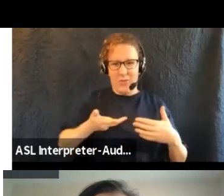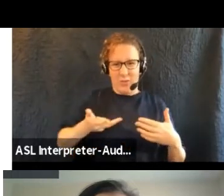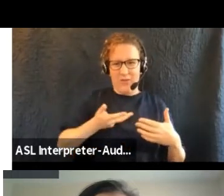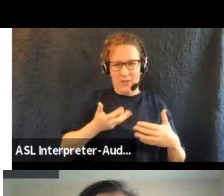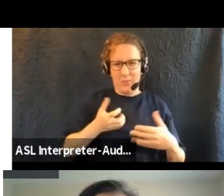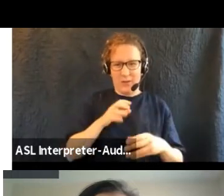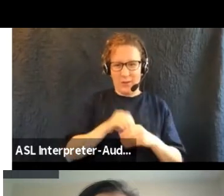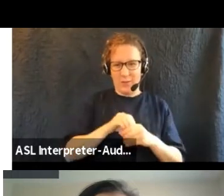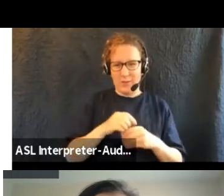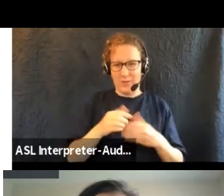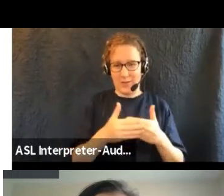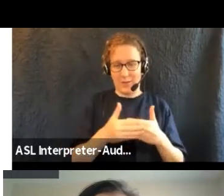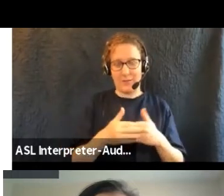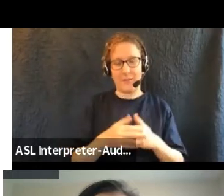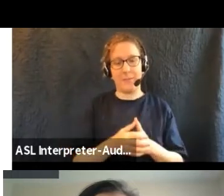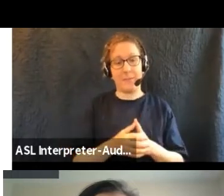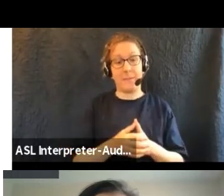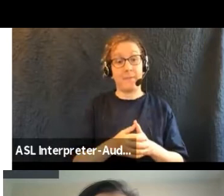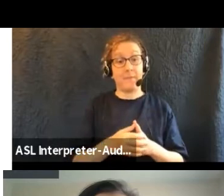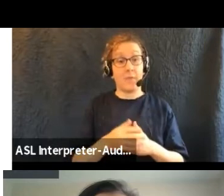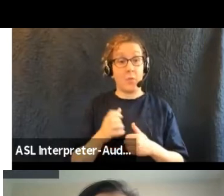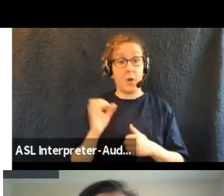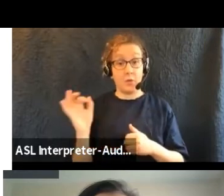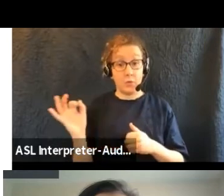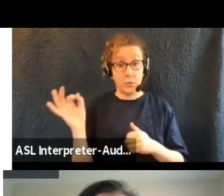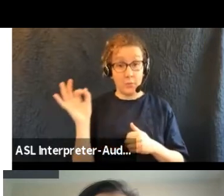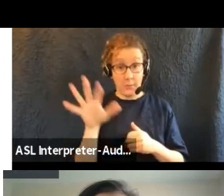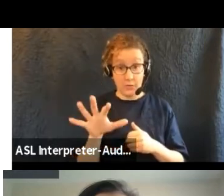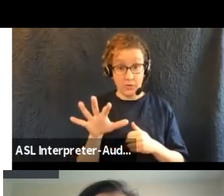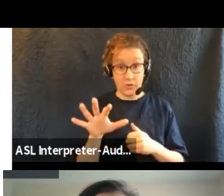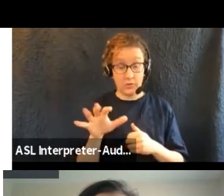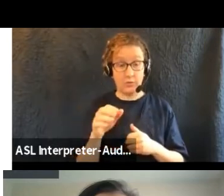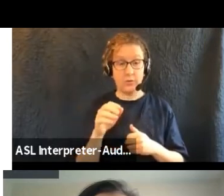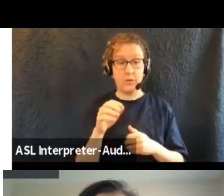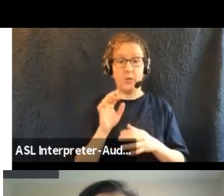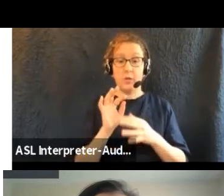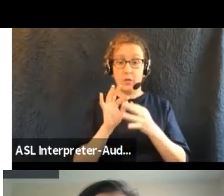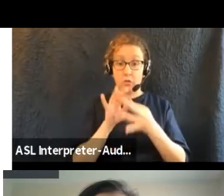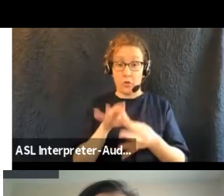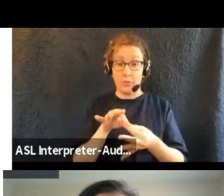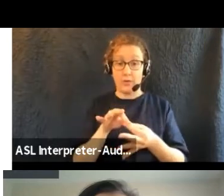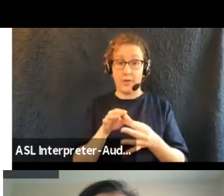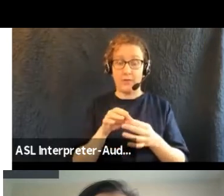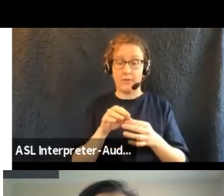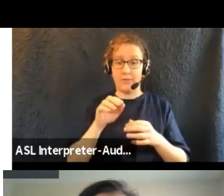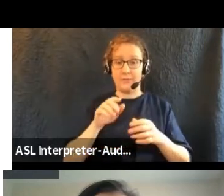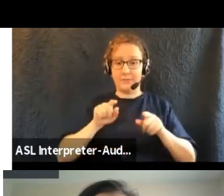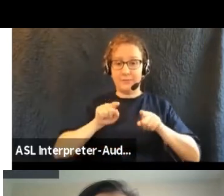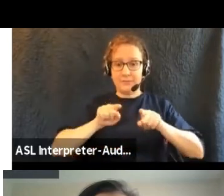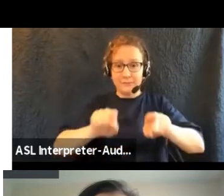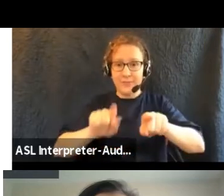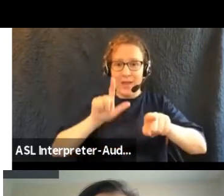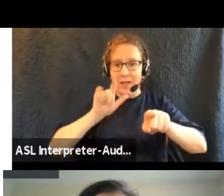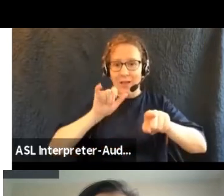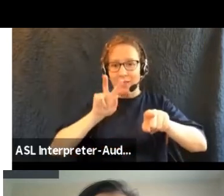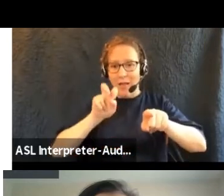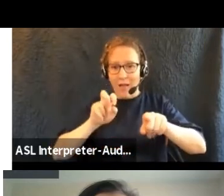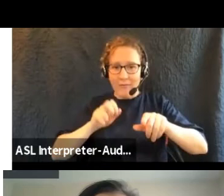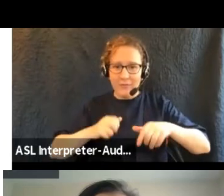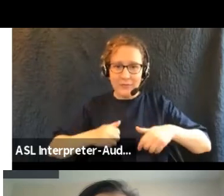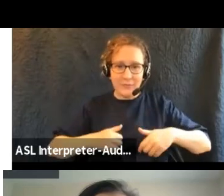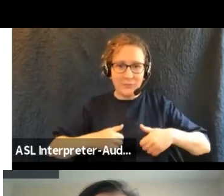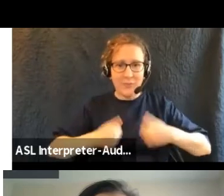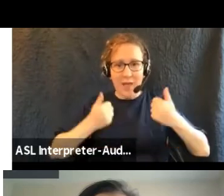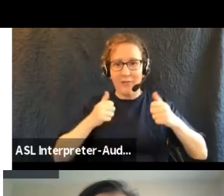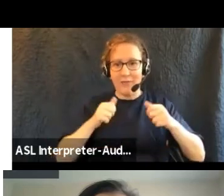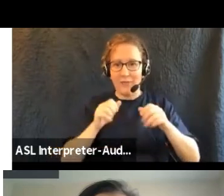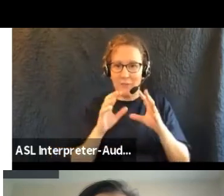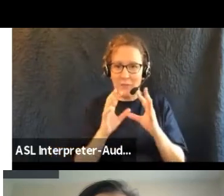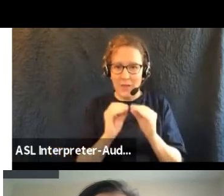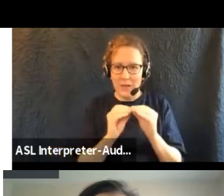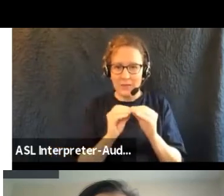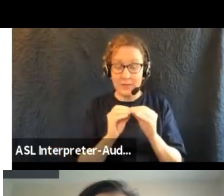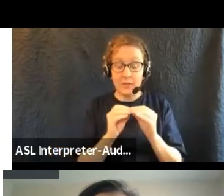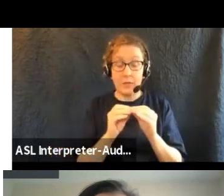We wanted to mention that in terms of having live meetings, it's important to be adaptable